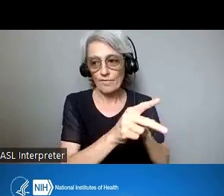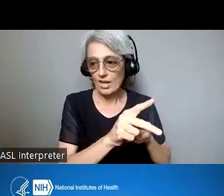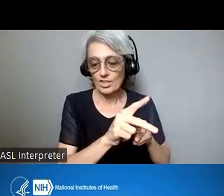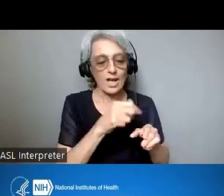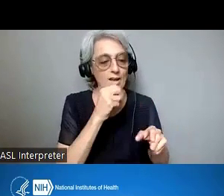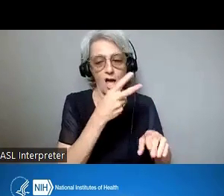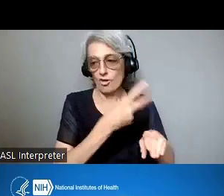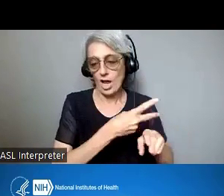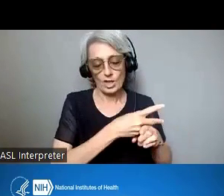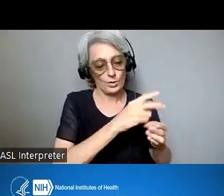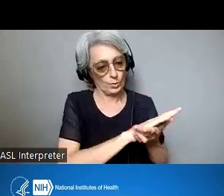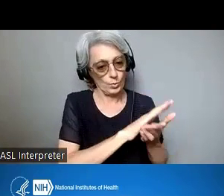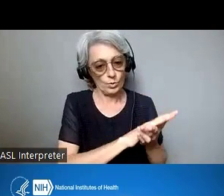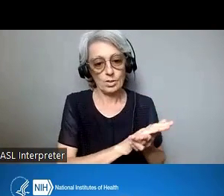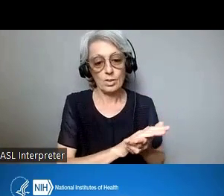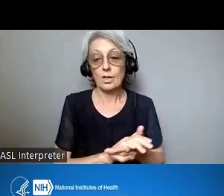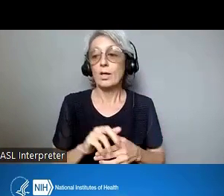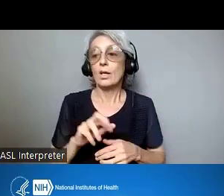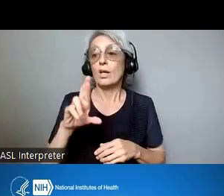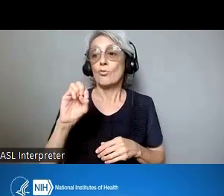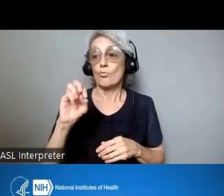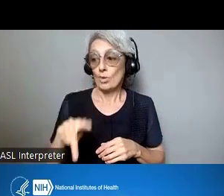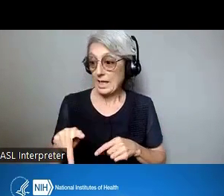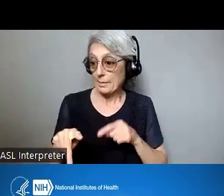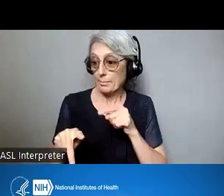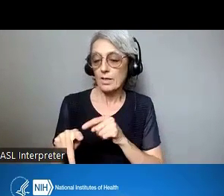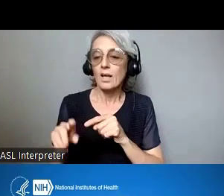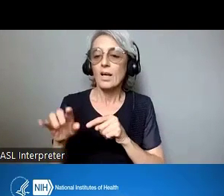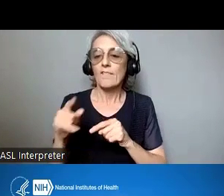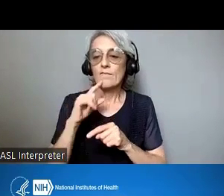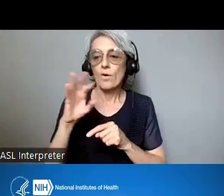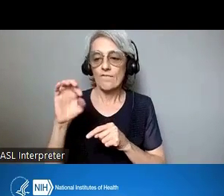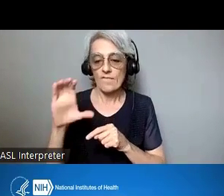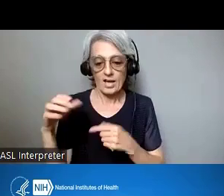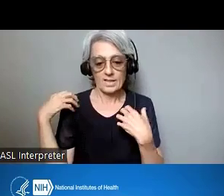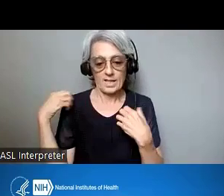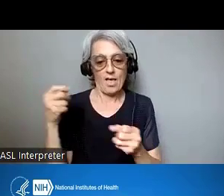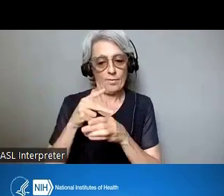In contrast, the REAP targets faculty at health professional and graduate schools.